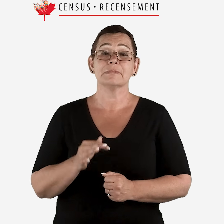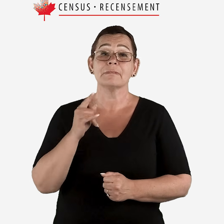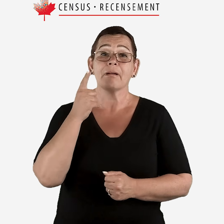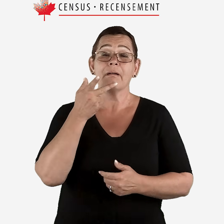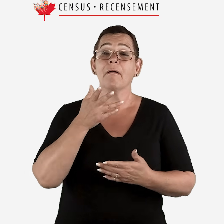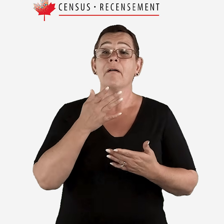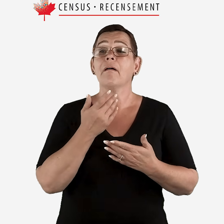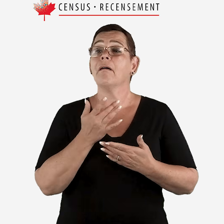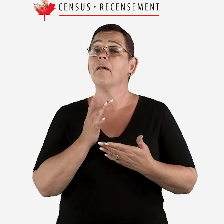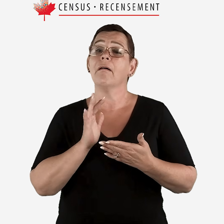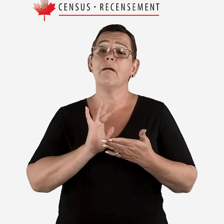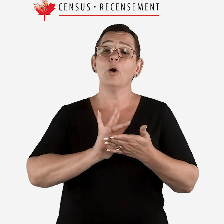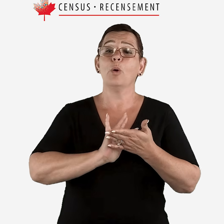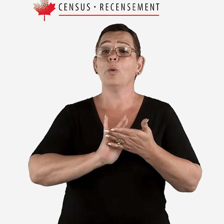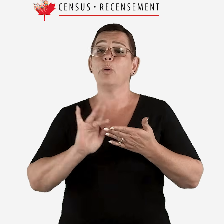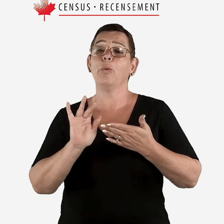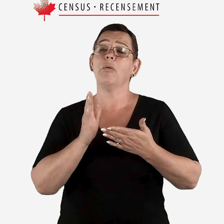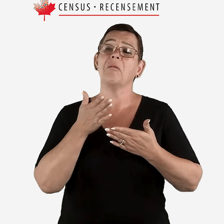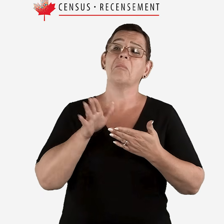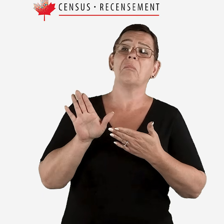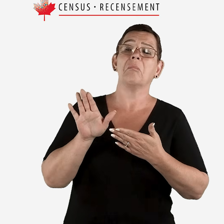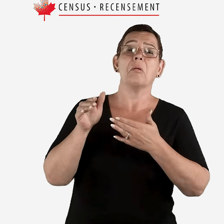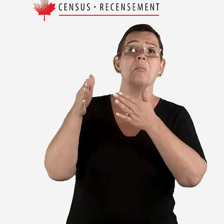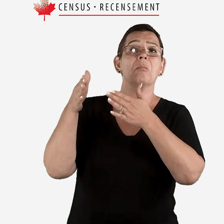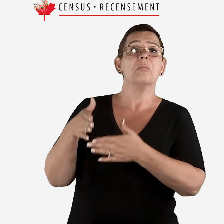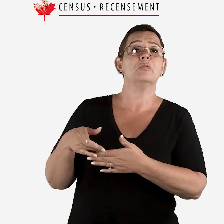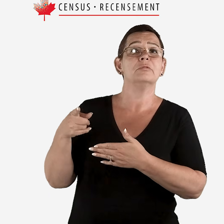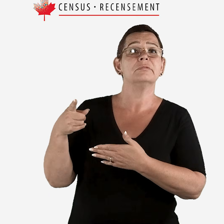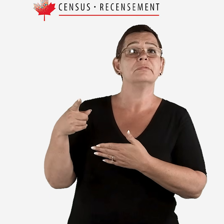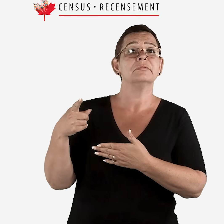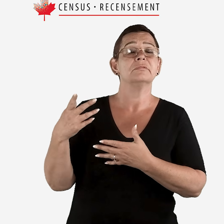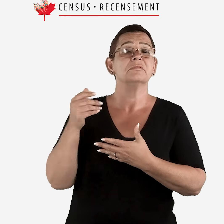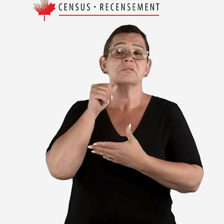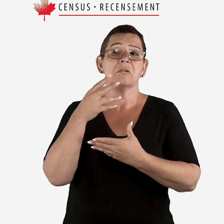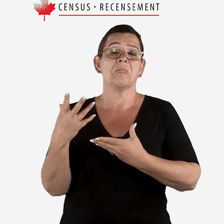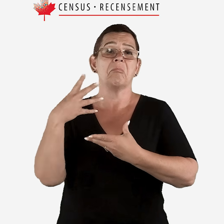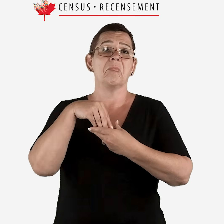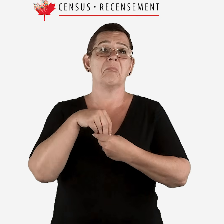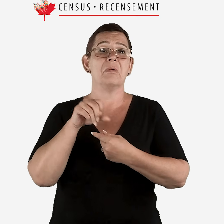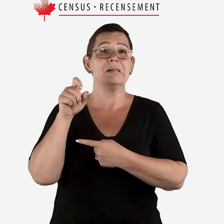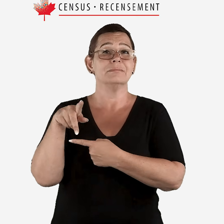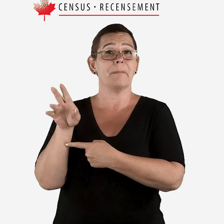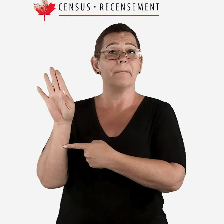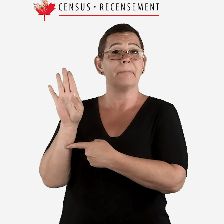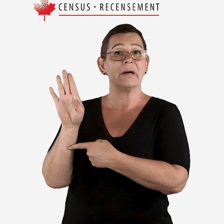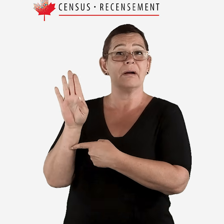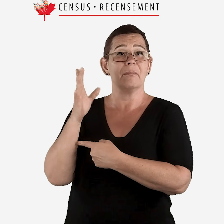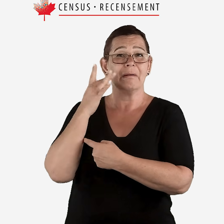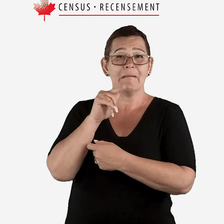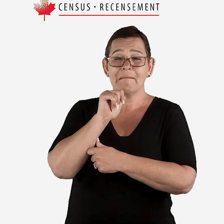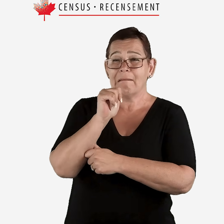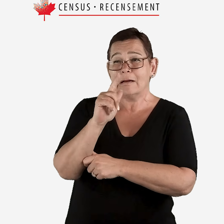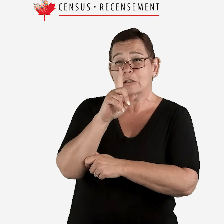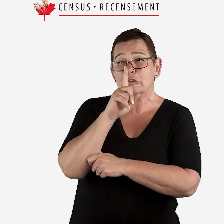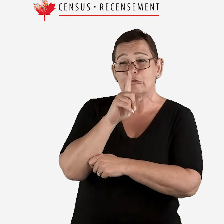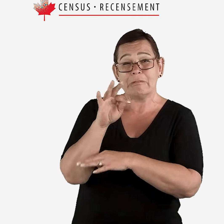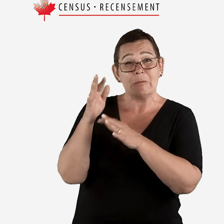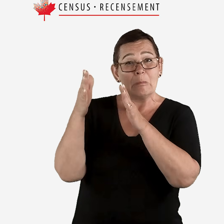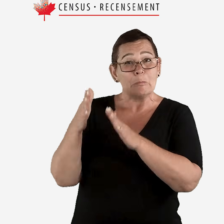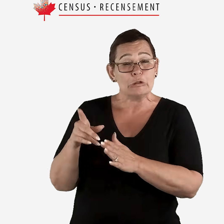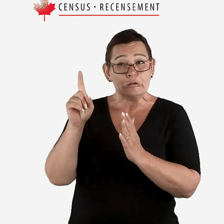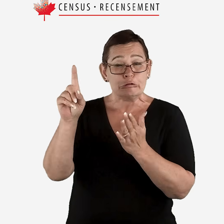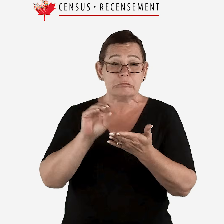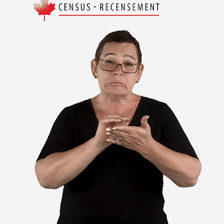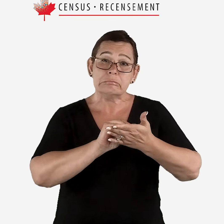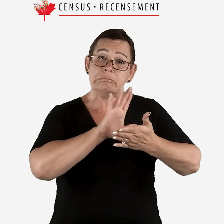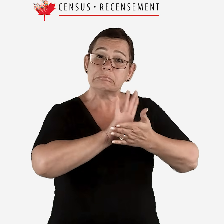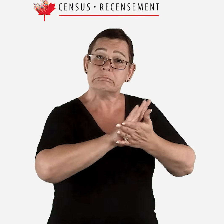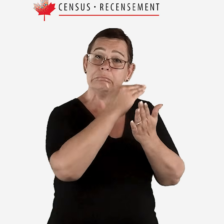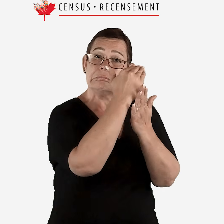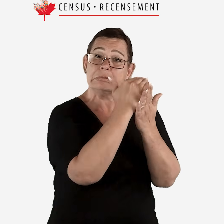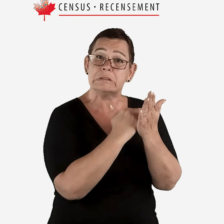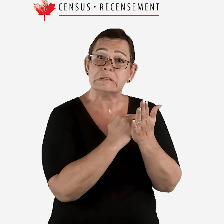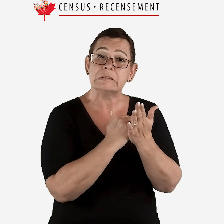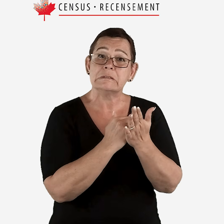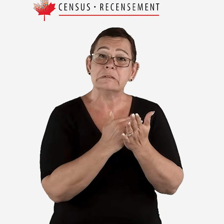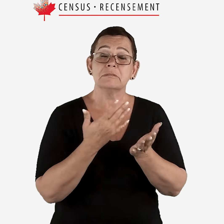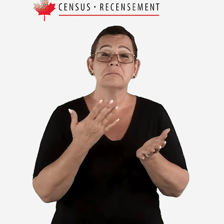Did you leave anyone out of Step B because you were not sure the person should be listed?